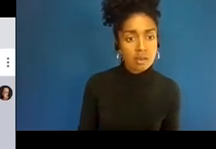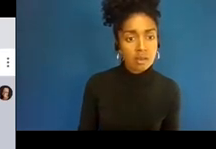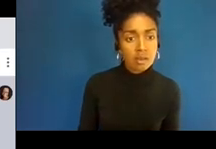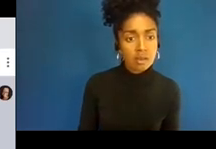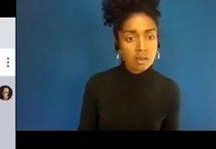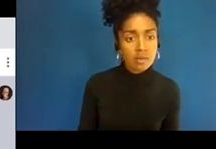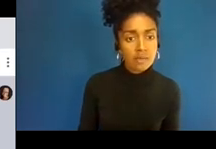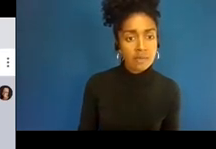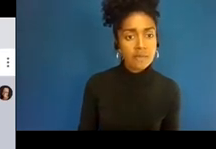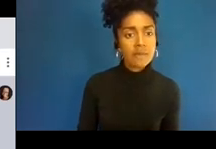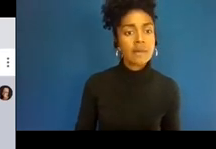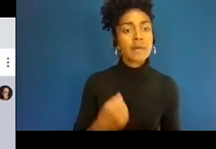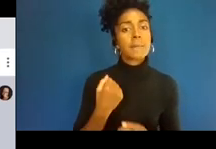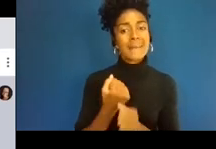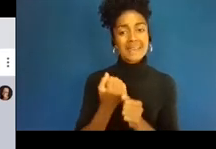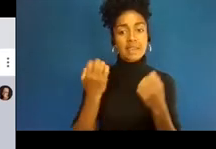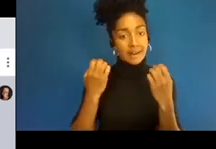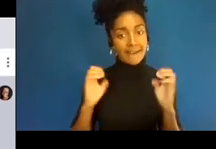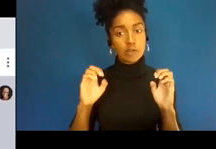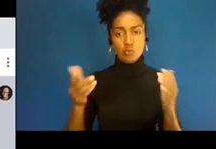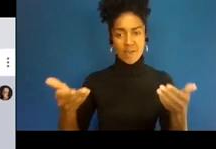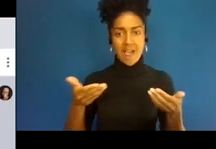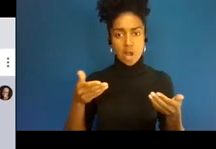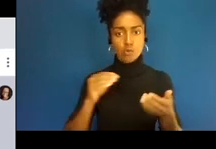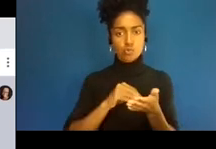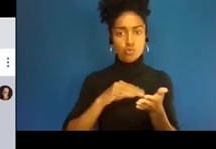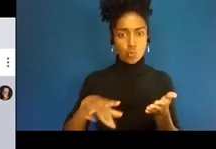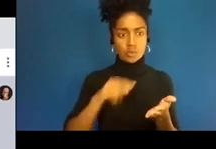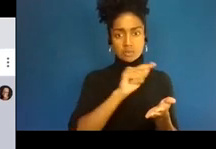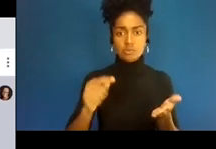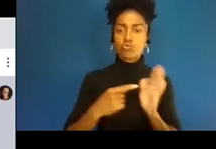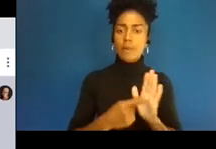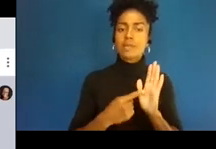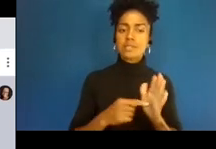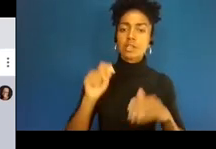"Making an effort to hire students "that represent the racial and ethnic diversity of your center."